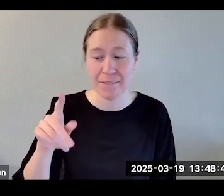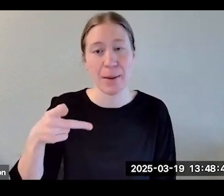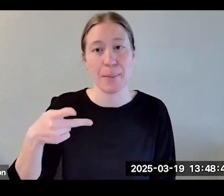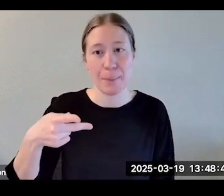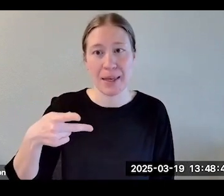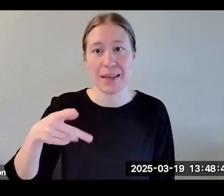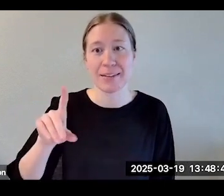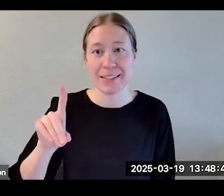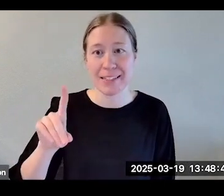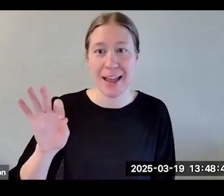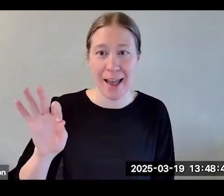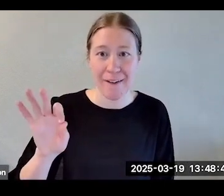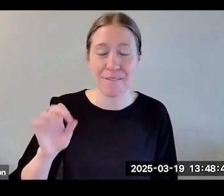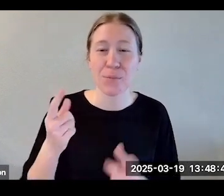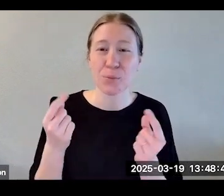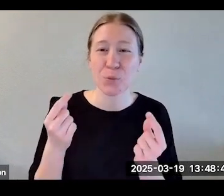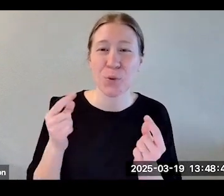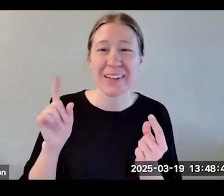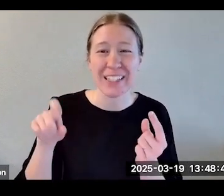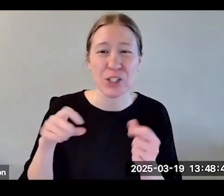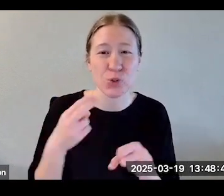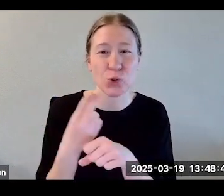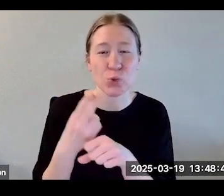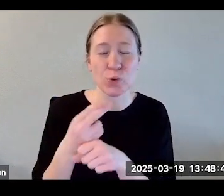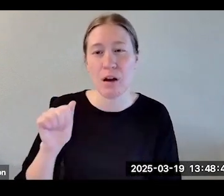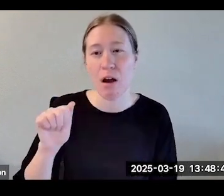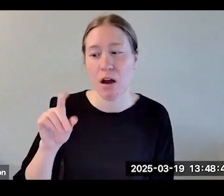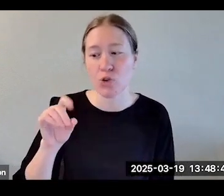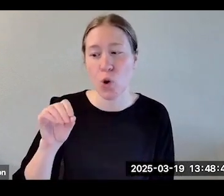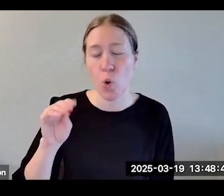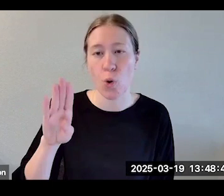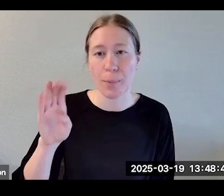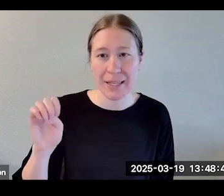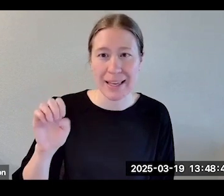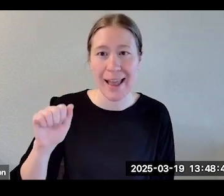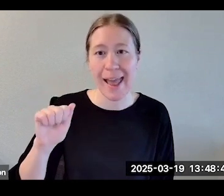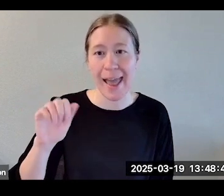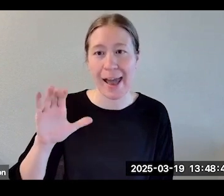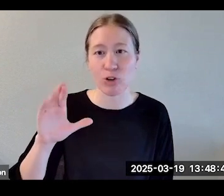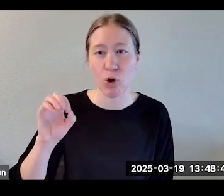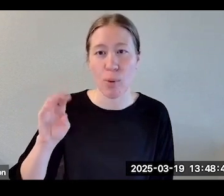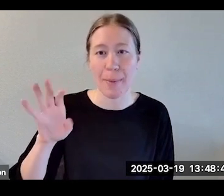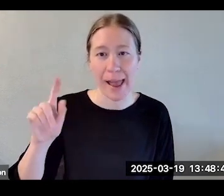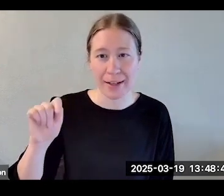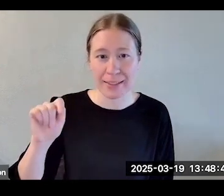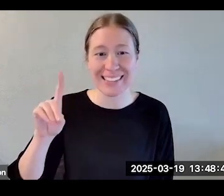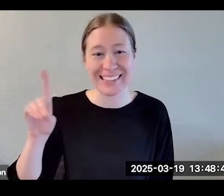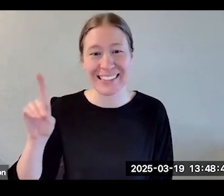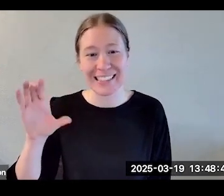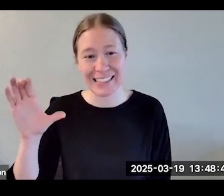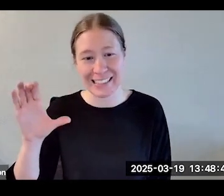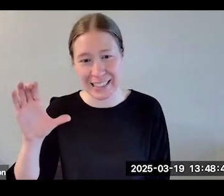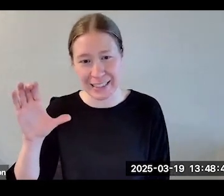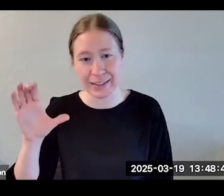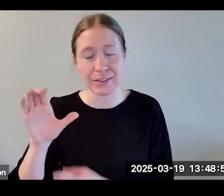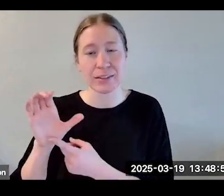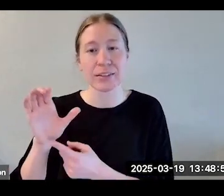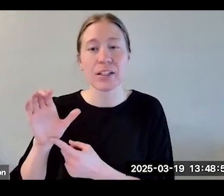using the Adobe Acrobat DC application, which folks should be able to download through Creative Cloud in the Software Center.